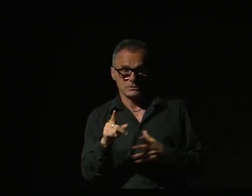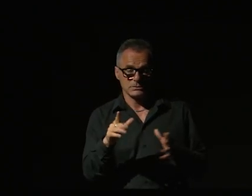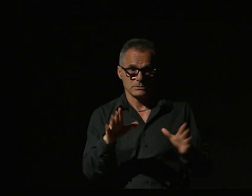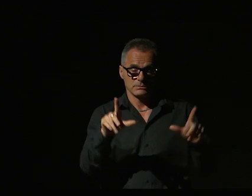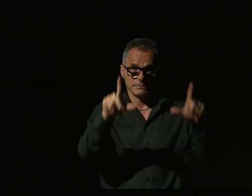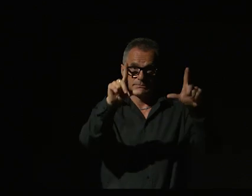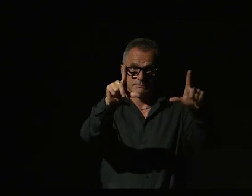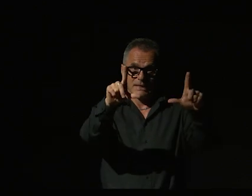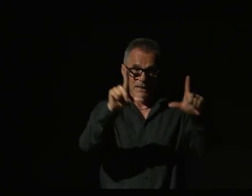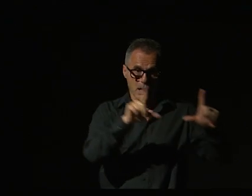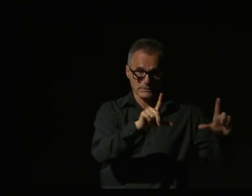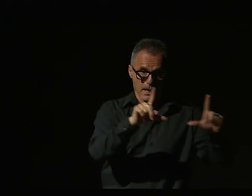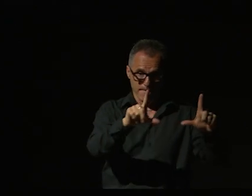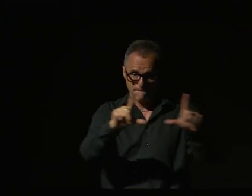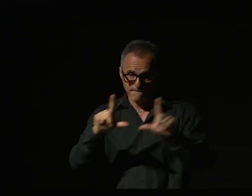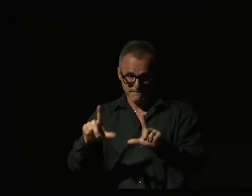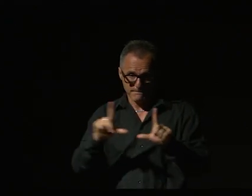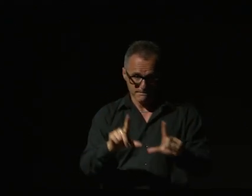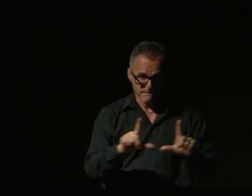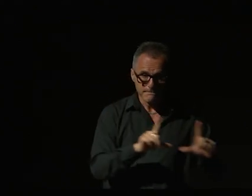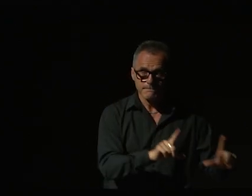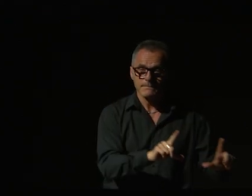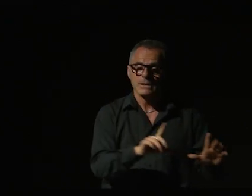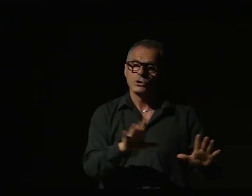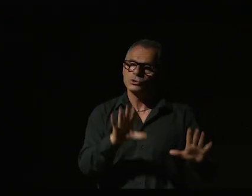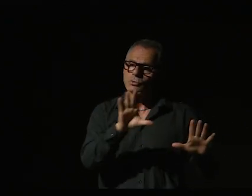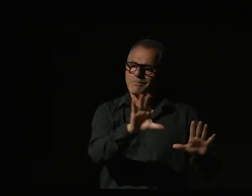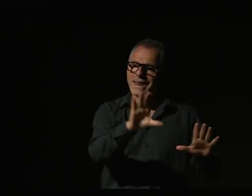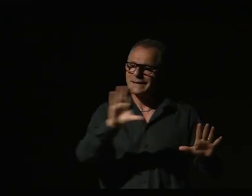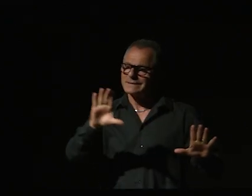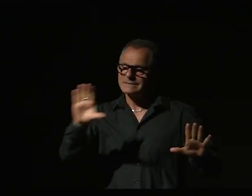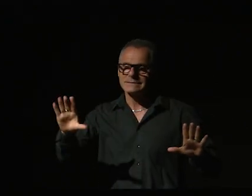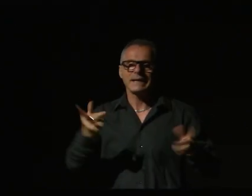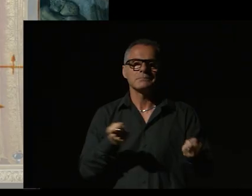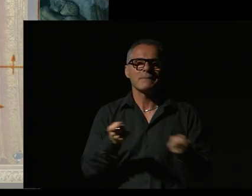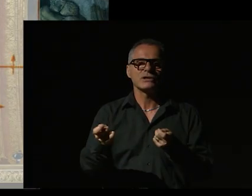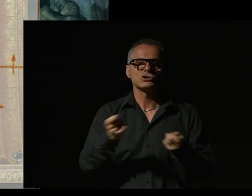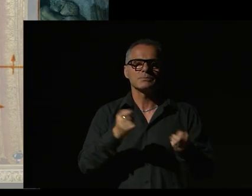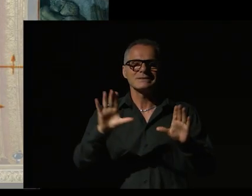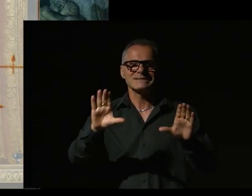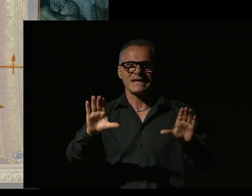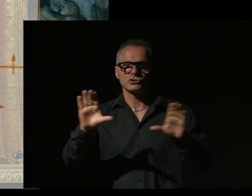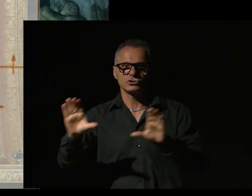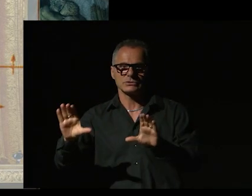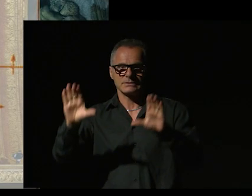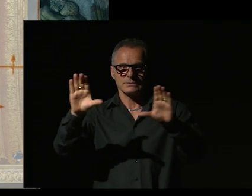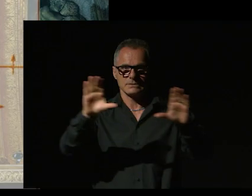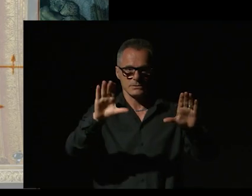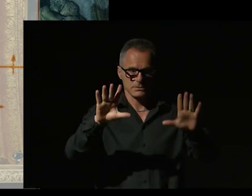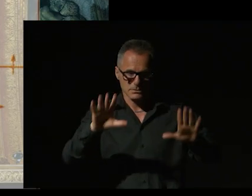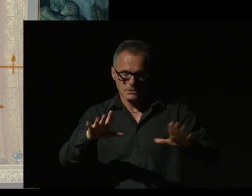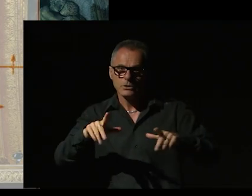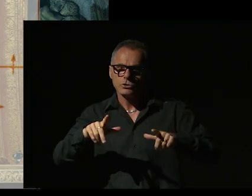to place the individual manageable sections directly onto the wet plaster to trace its contest